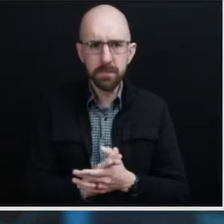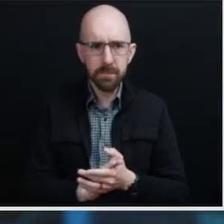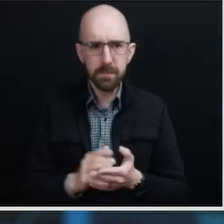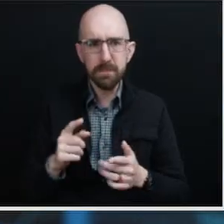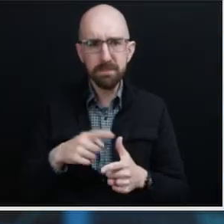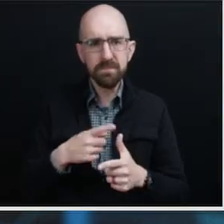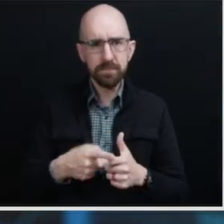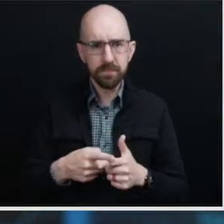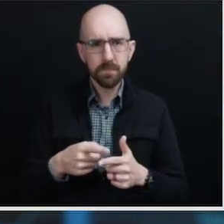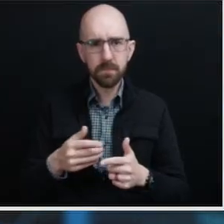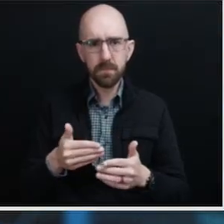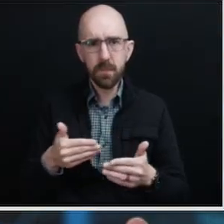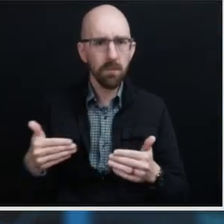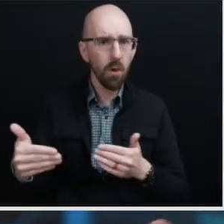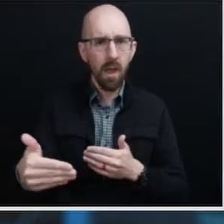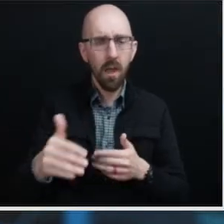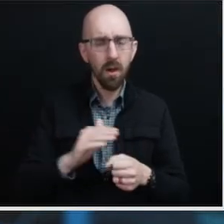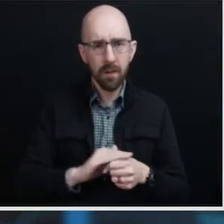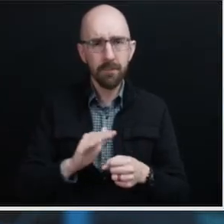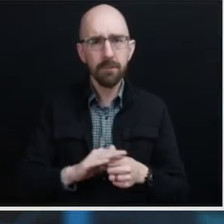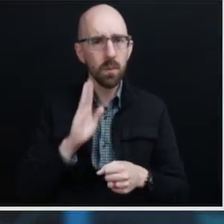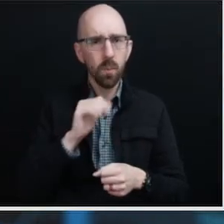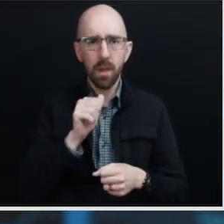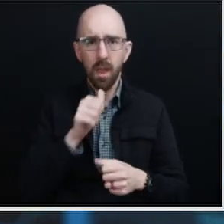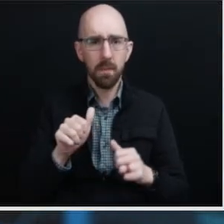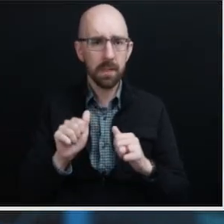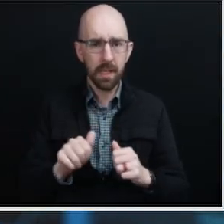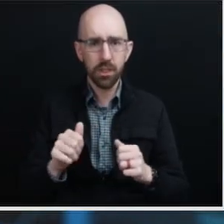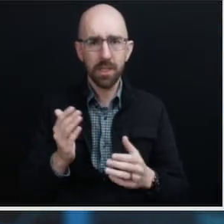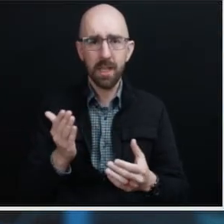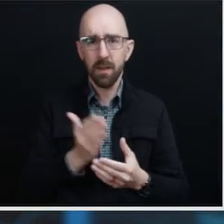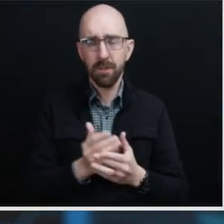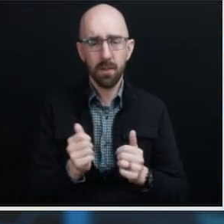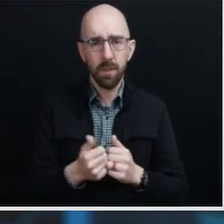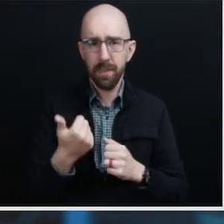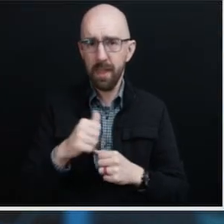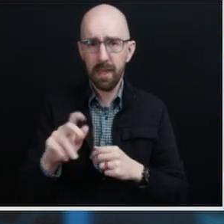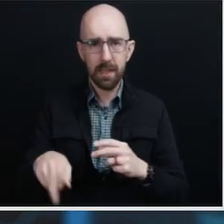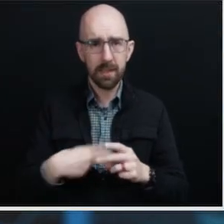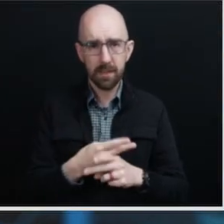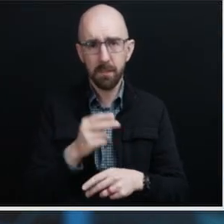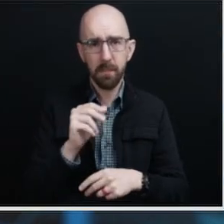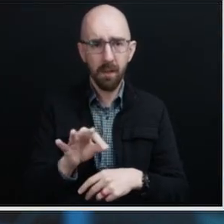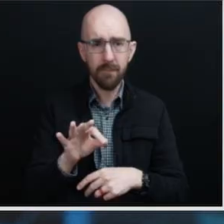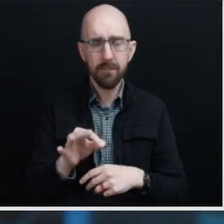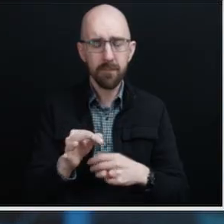enough out that it wouldn't potentially interfere with any any type of um treatment life-saving